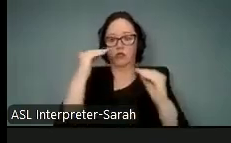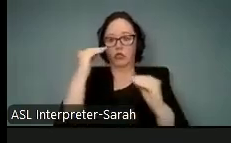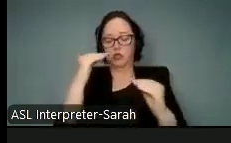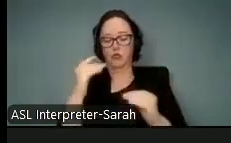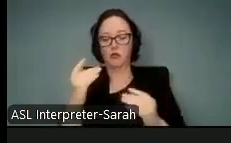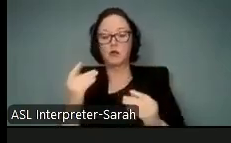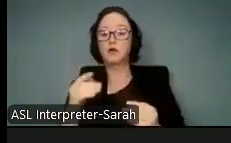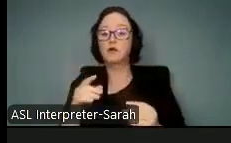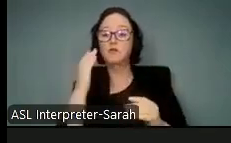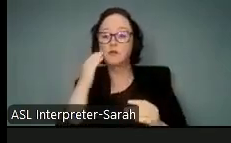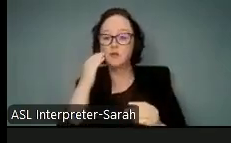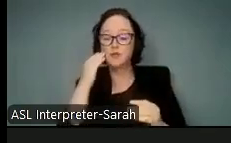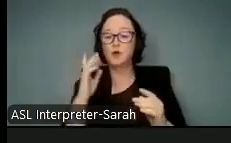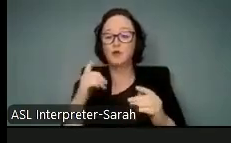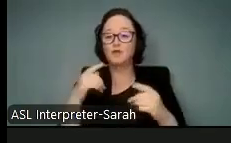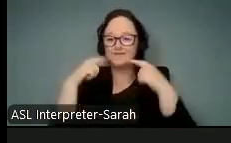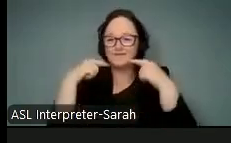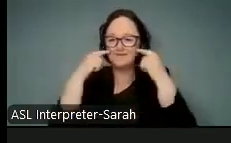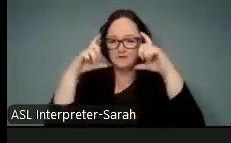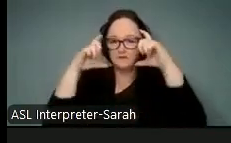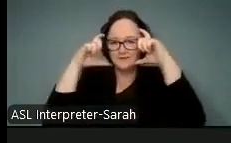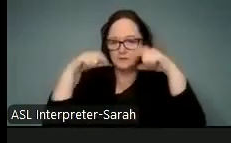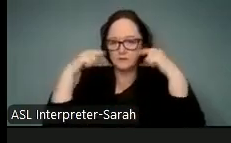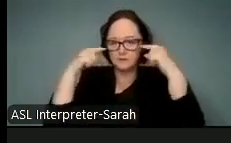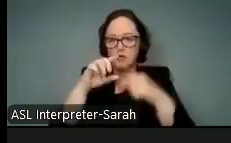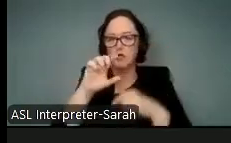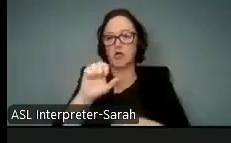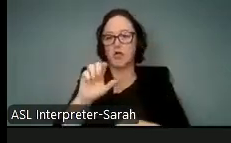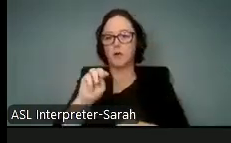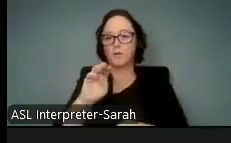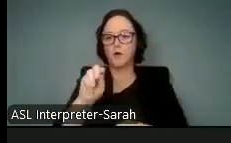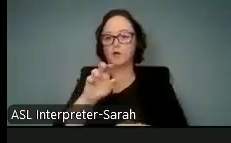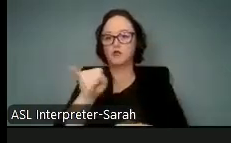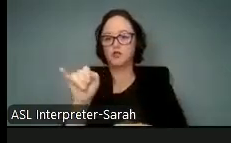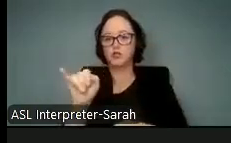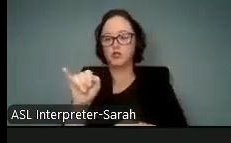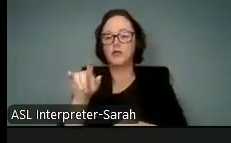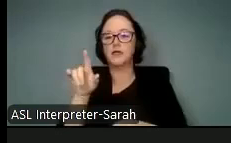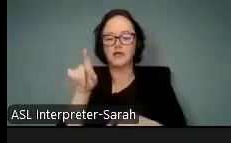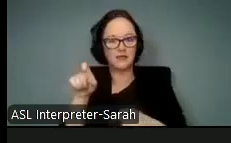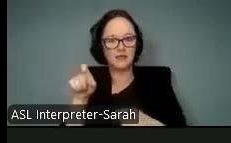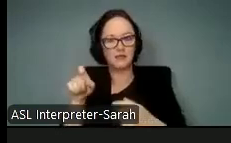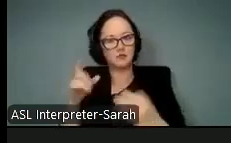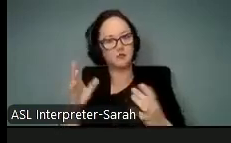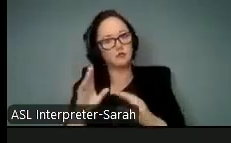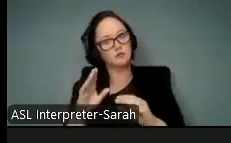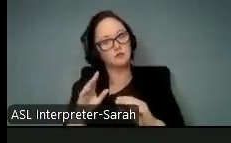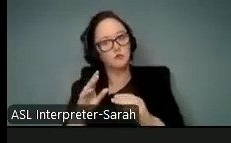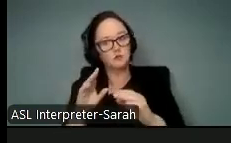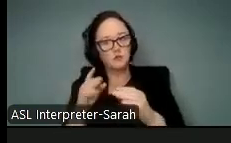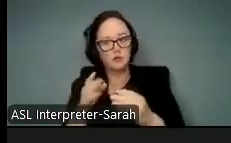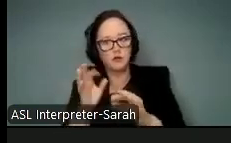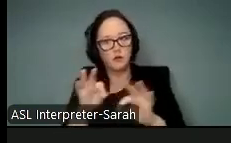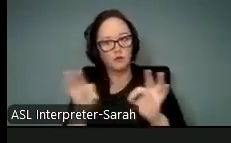that we're also conveying what the meaning behind them are, so that we're not relying on somebody to understand symbols they might not be familiar with or able to recognize.